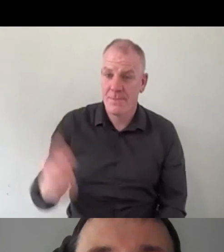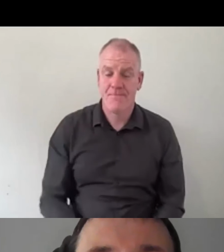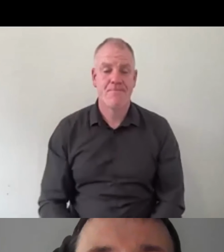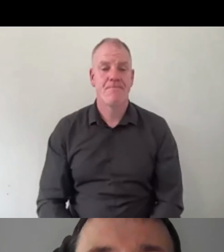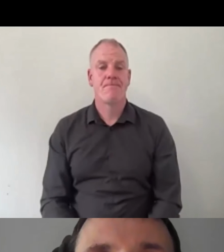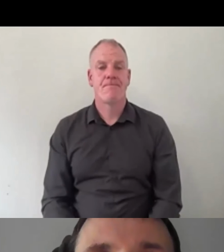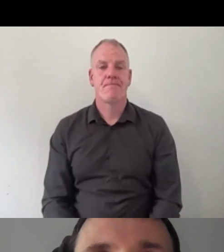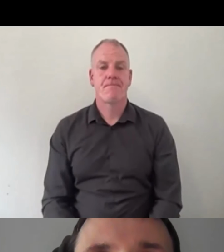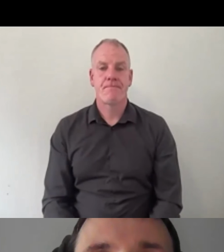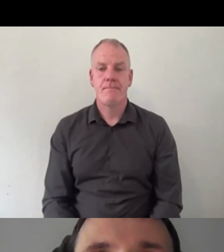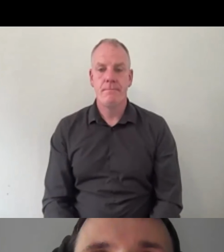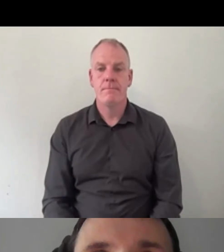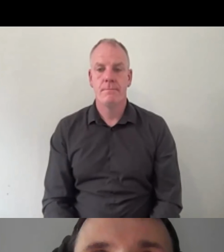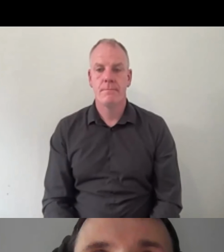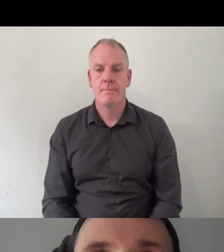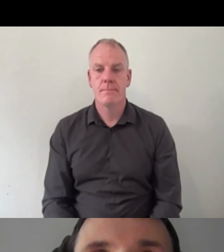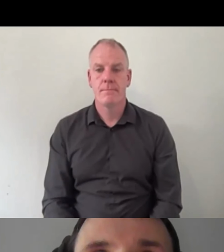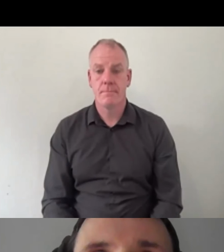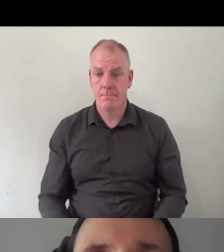Say when it's good to go for my screen share.